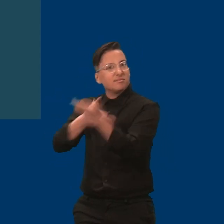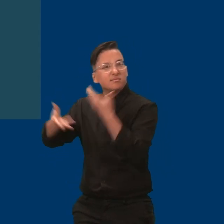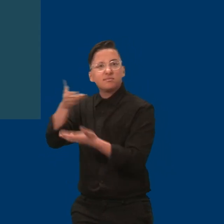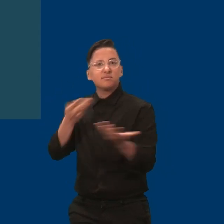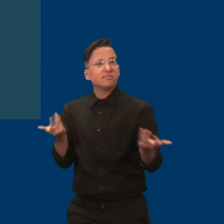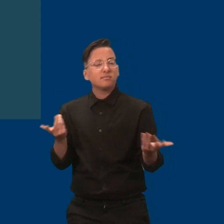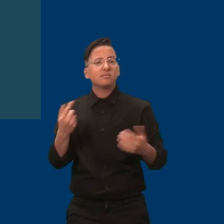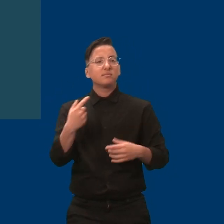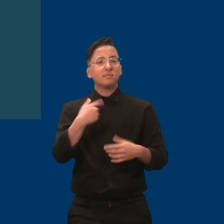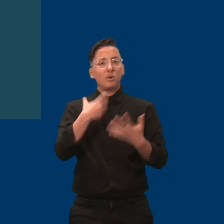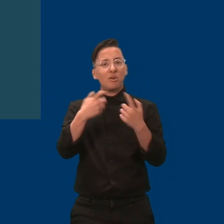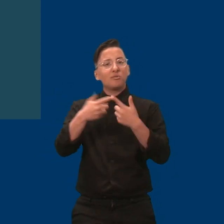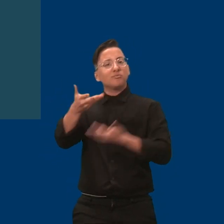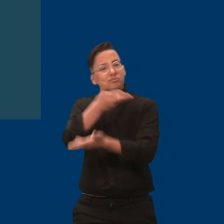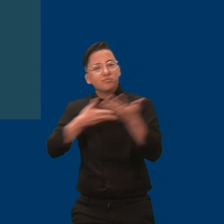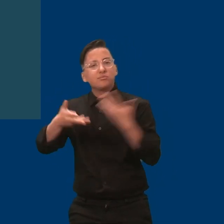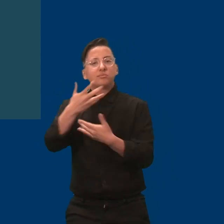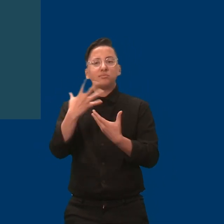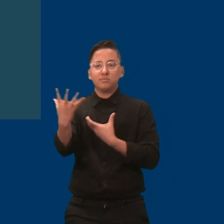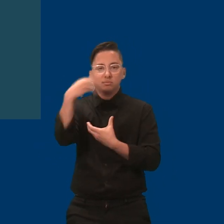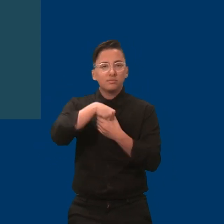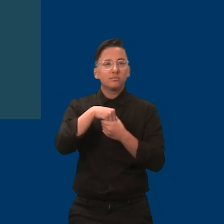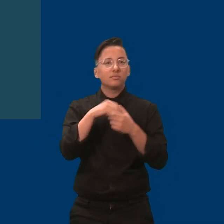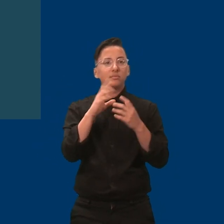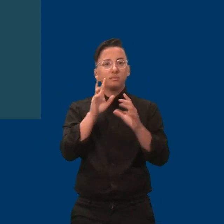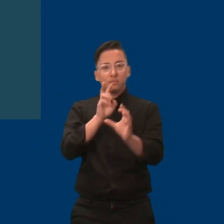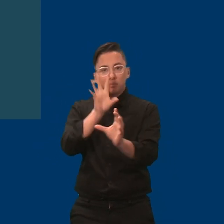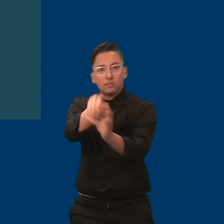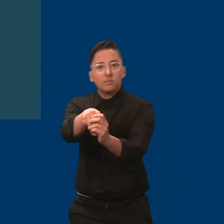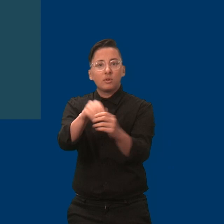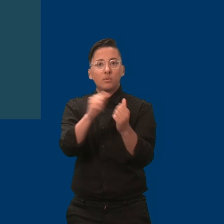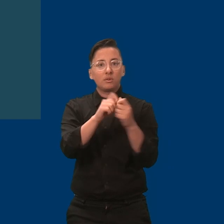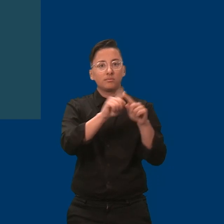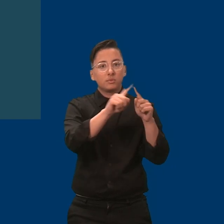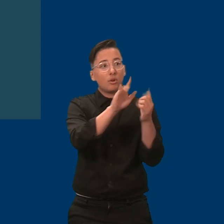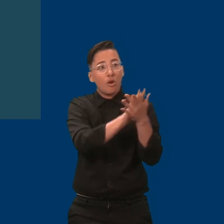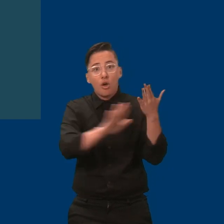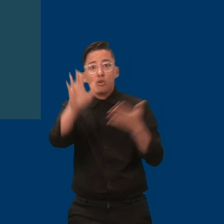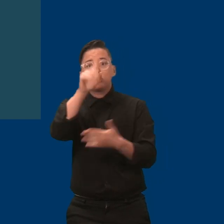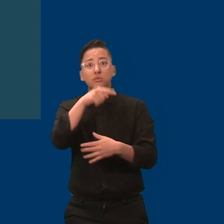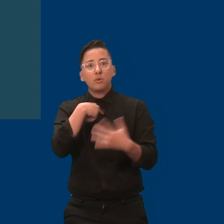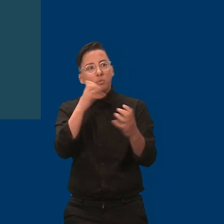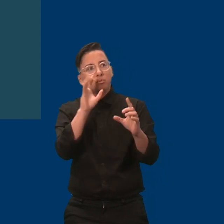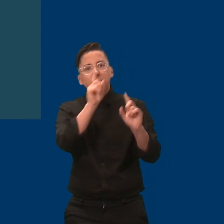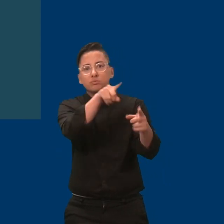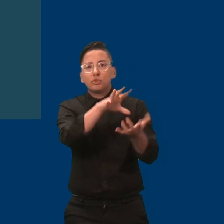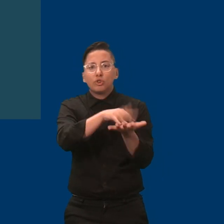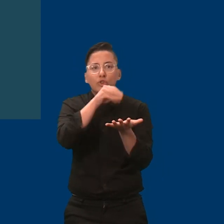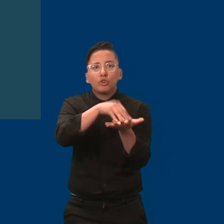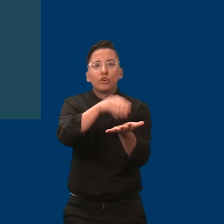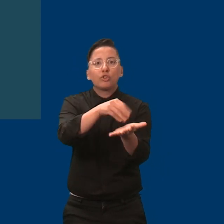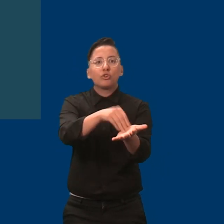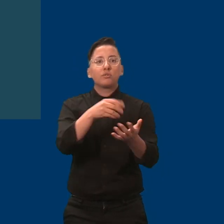to college to learn, make new friends, and gain new skills.